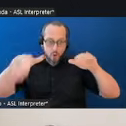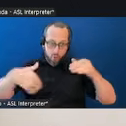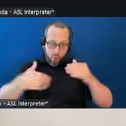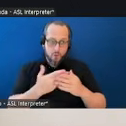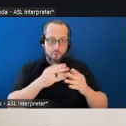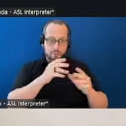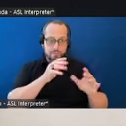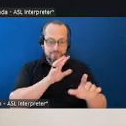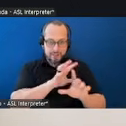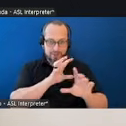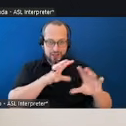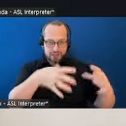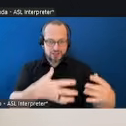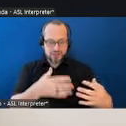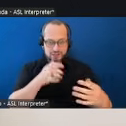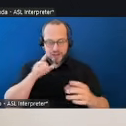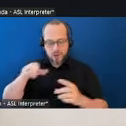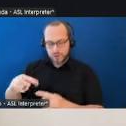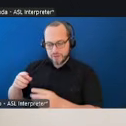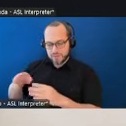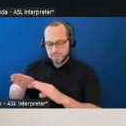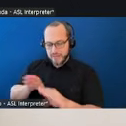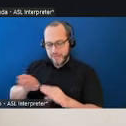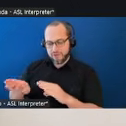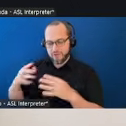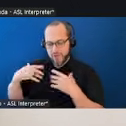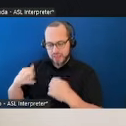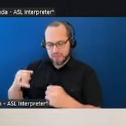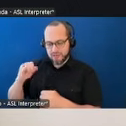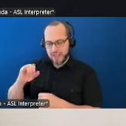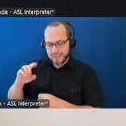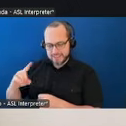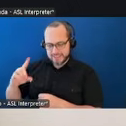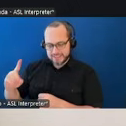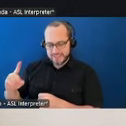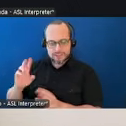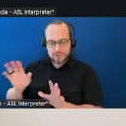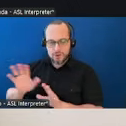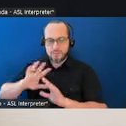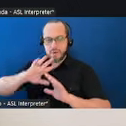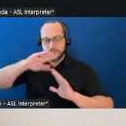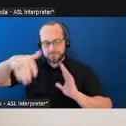the carveout for behavioral health and ID, but every person that lives in the rural communities